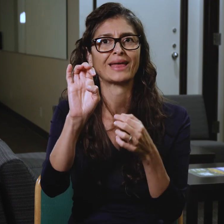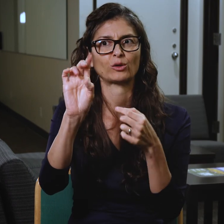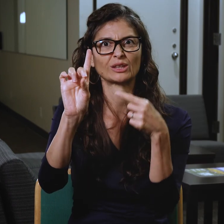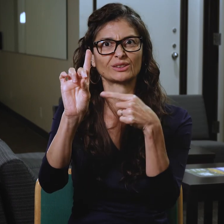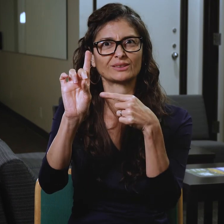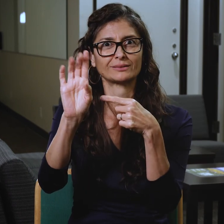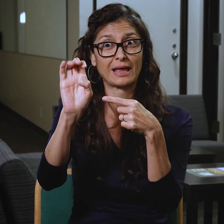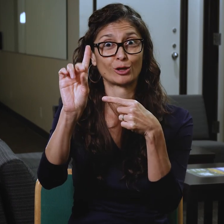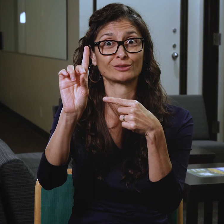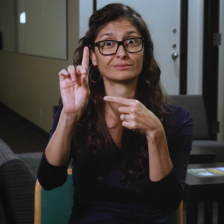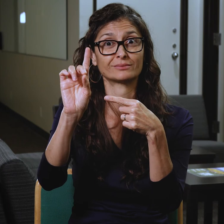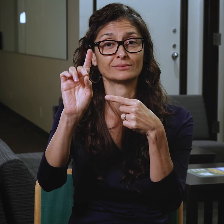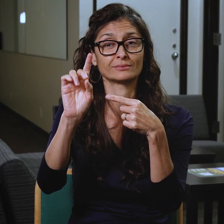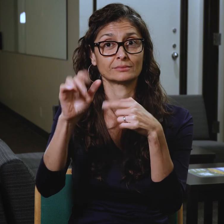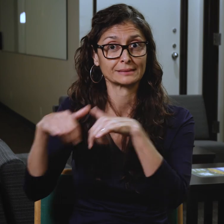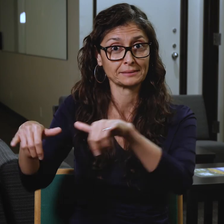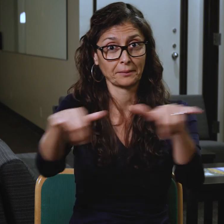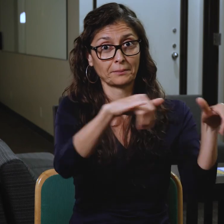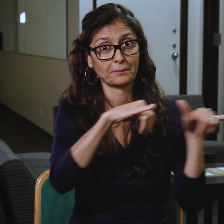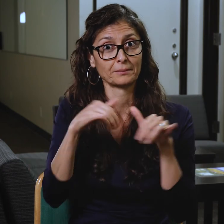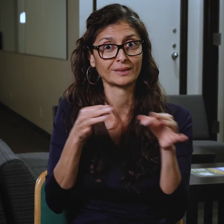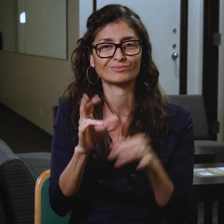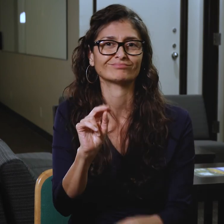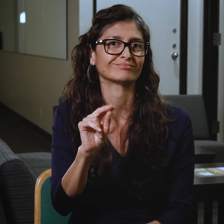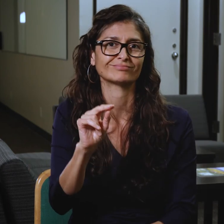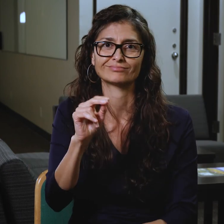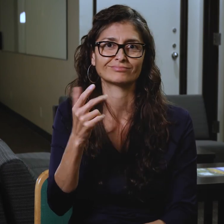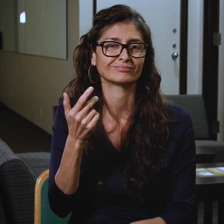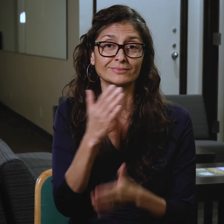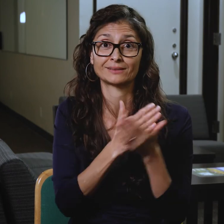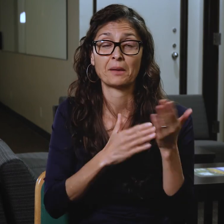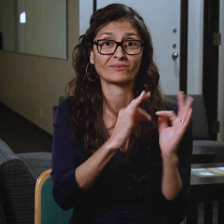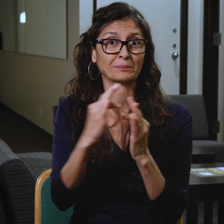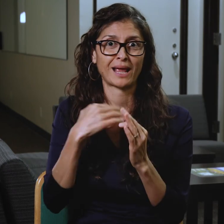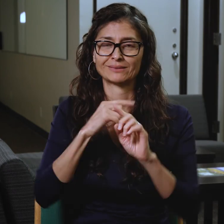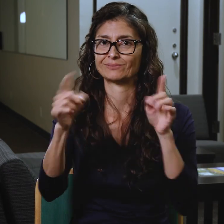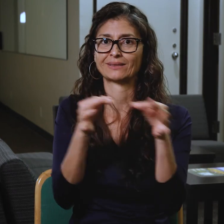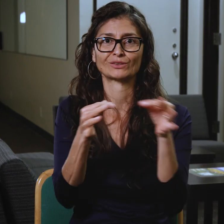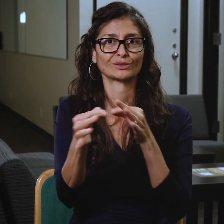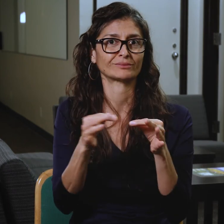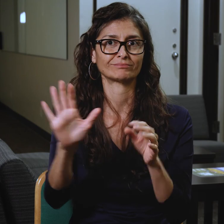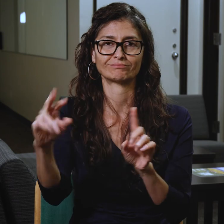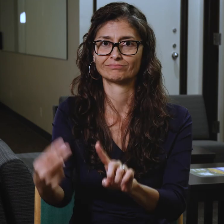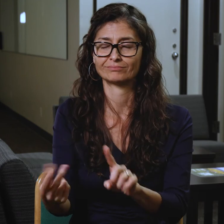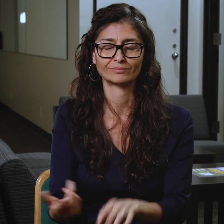Is the definition of education the same for all families? No. We all have different definitions and perspectives